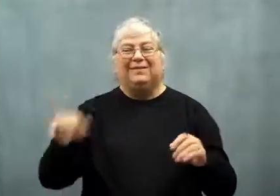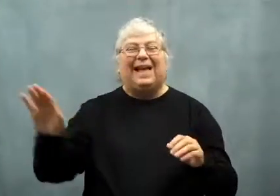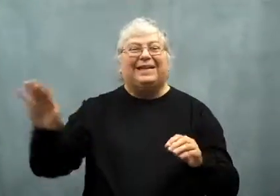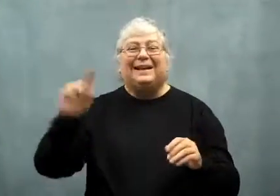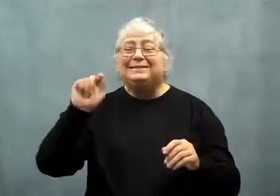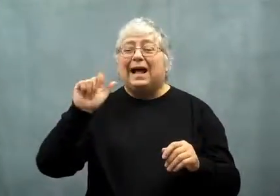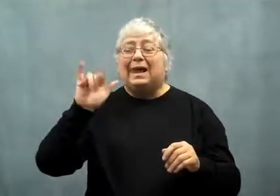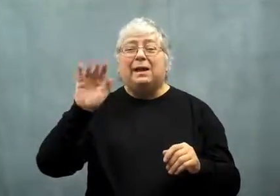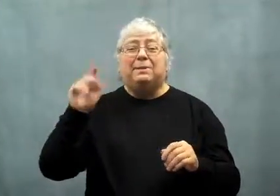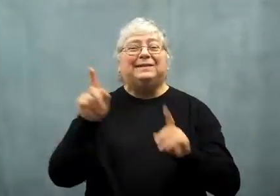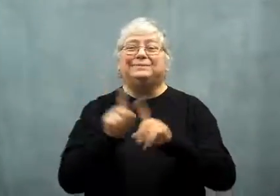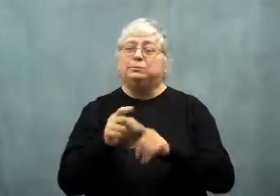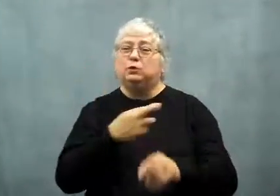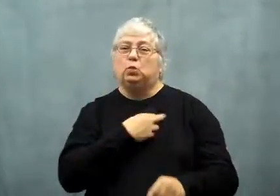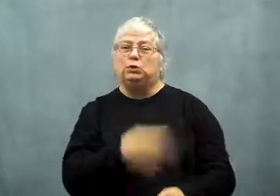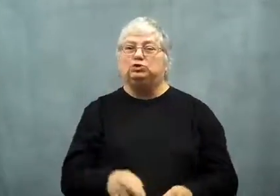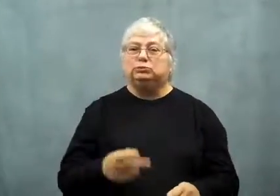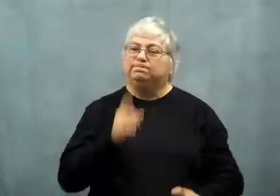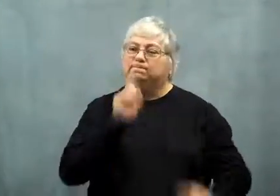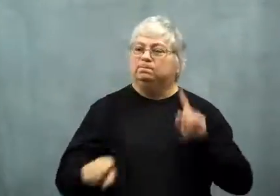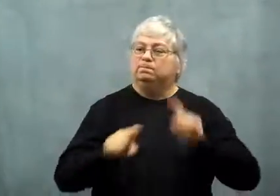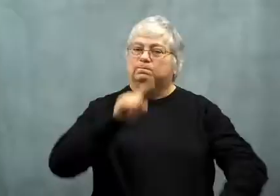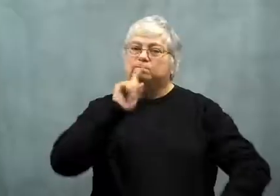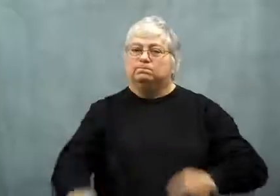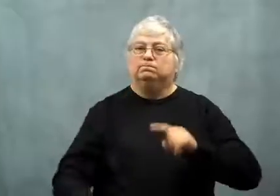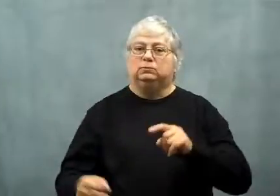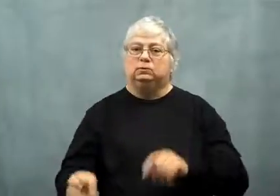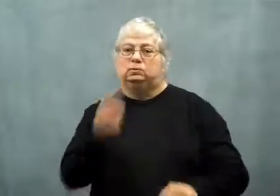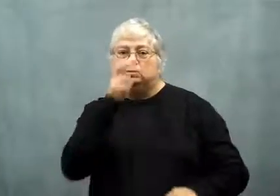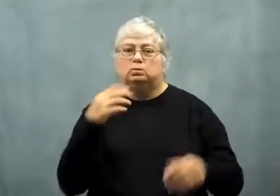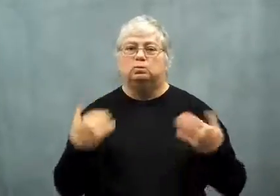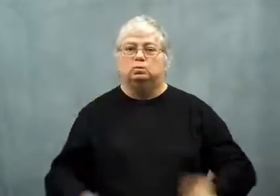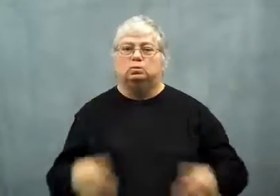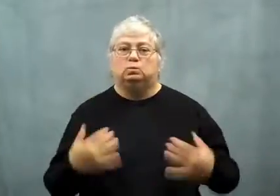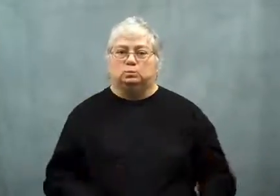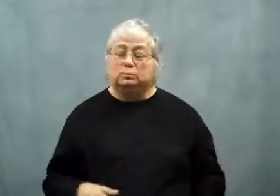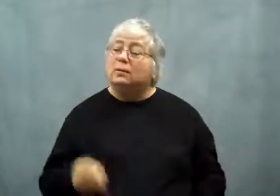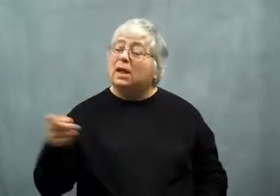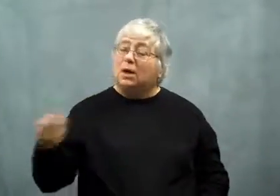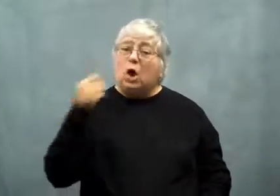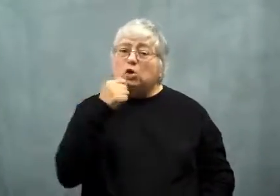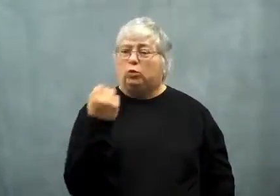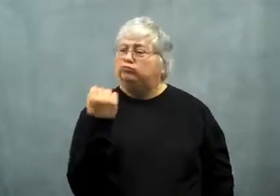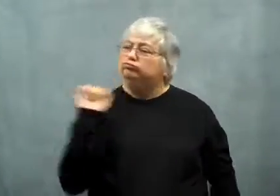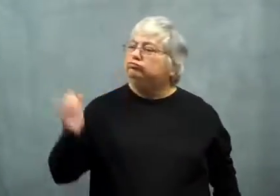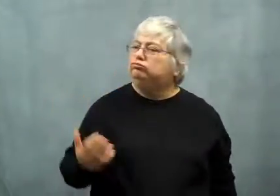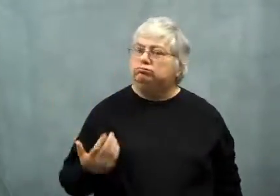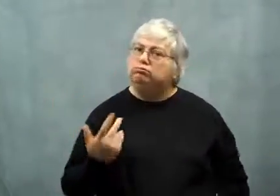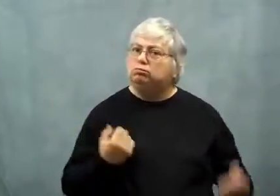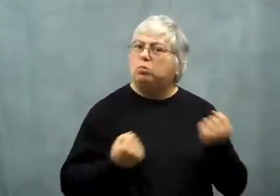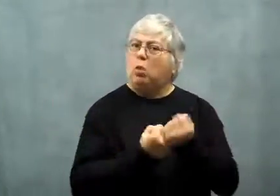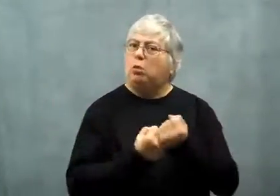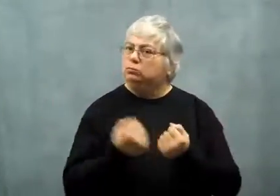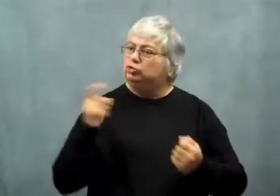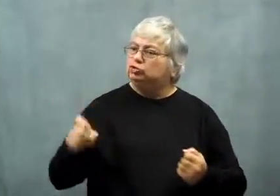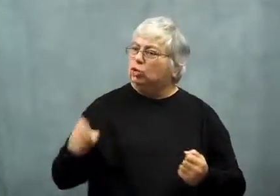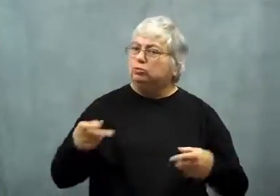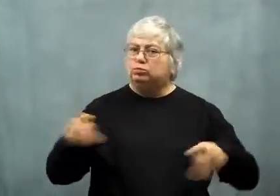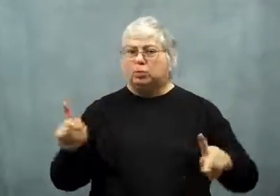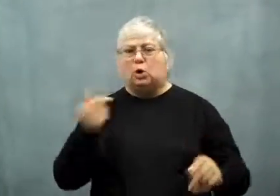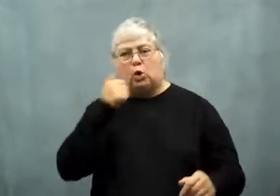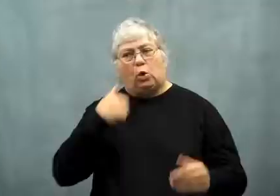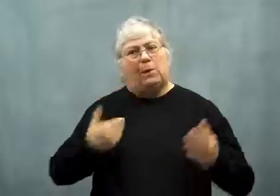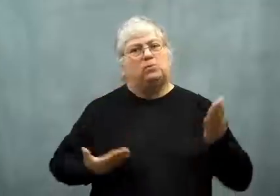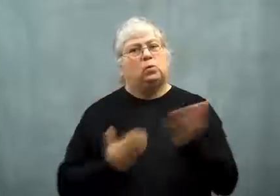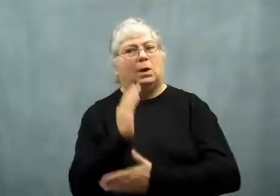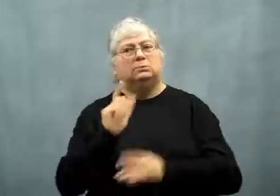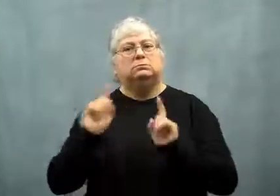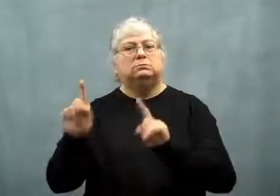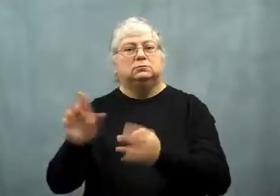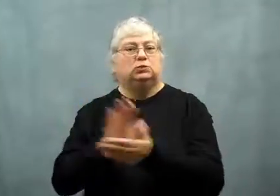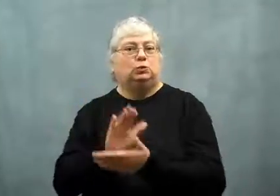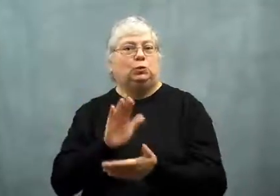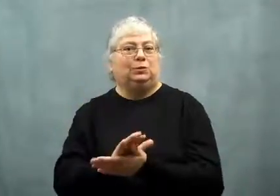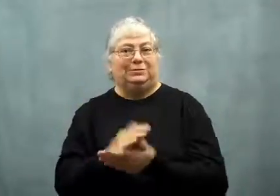The Taliban are strict religious extremists.